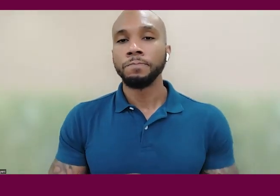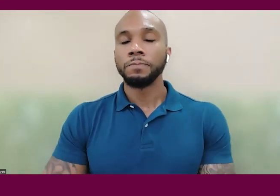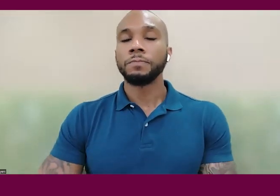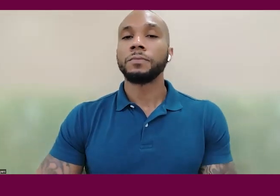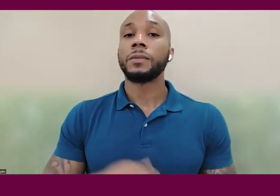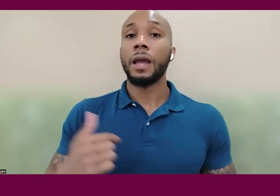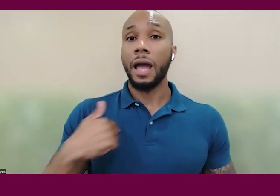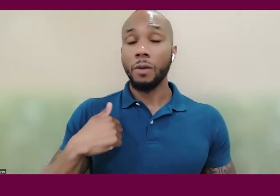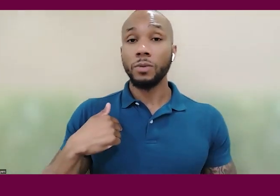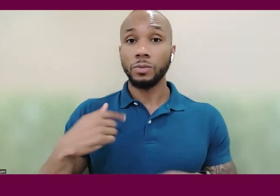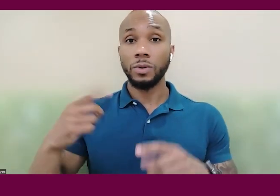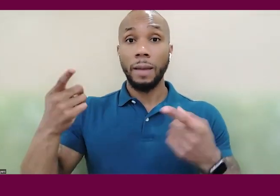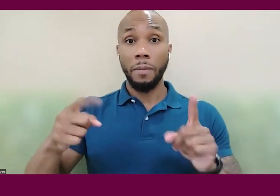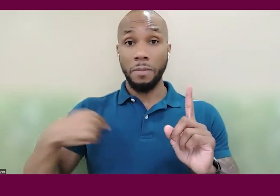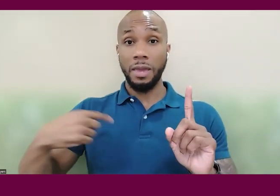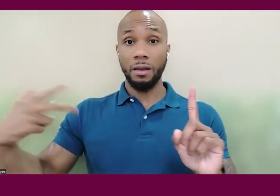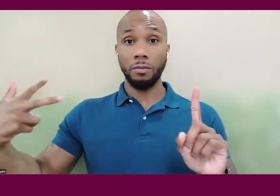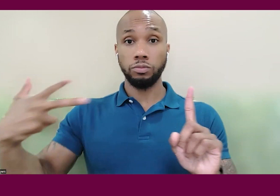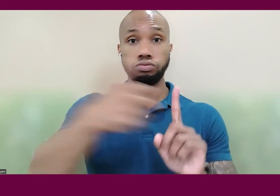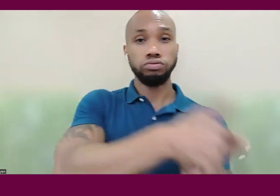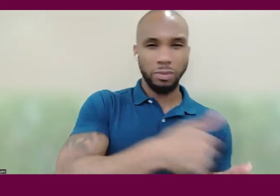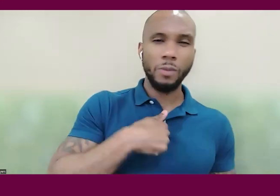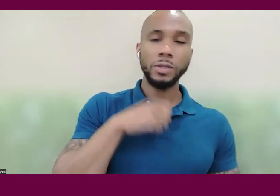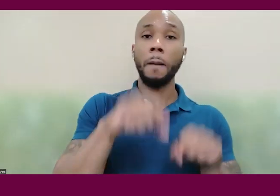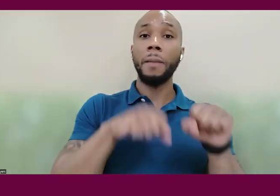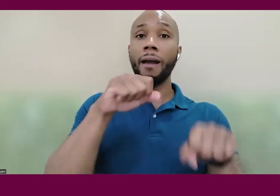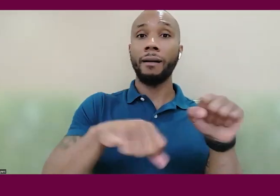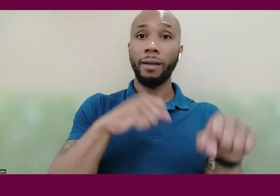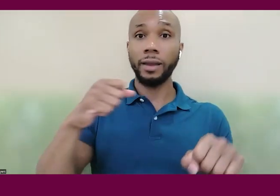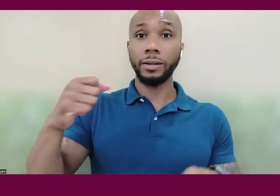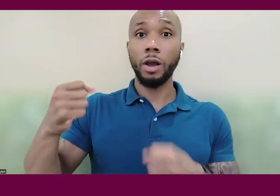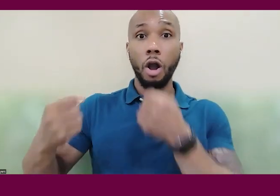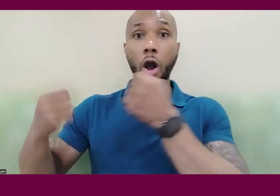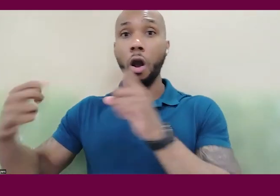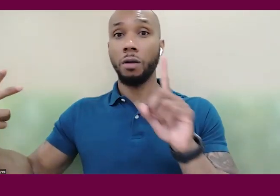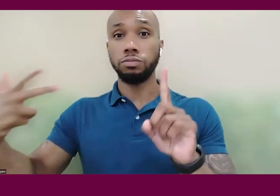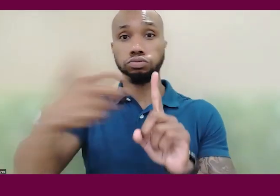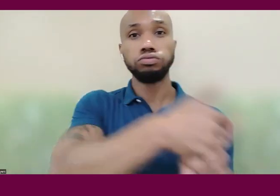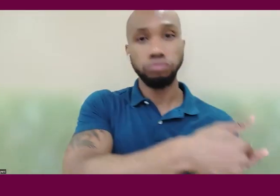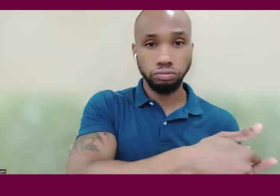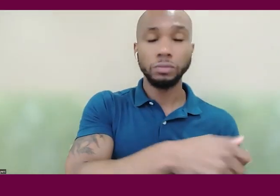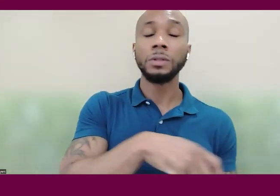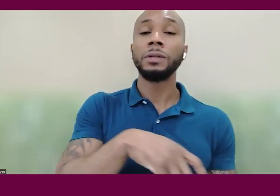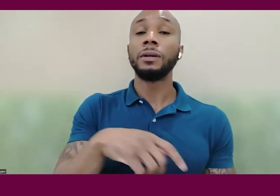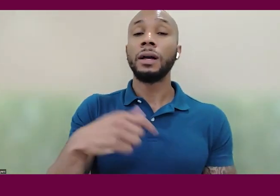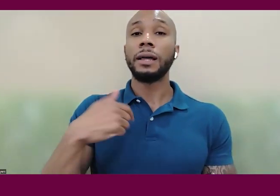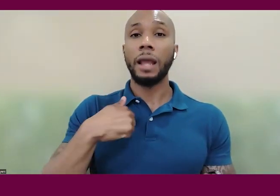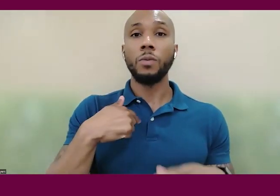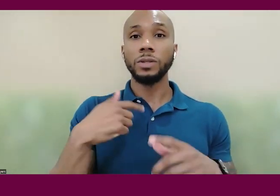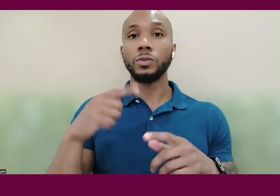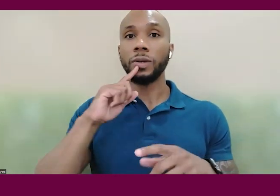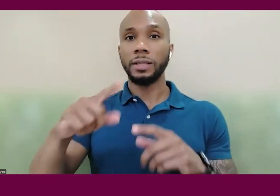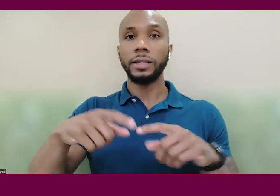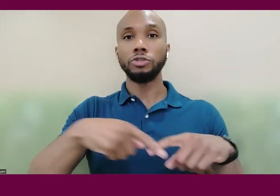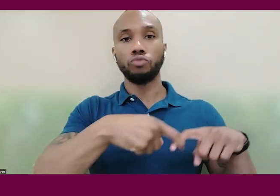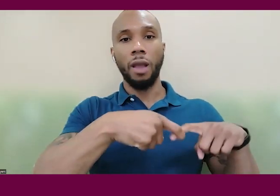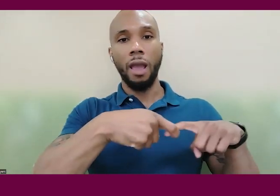I was hit by a car. I was riding my bike home and I was hit by a car, and I was drug down a hill under the